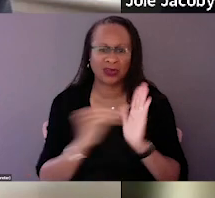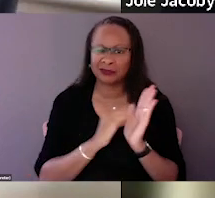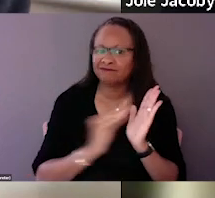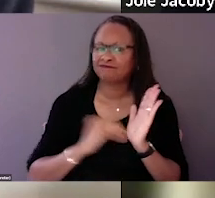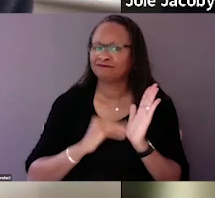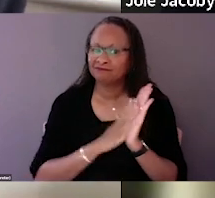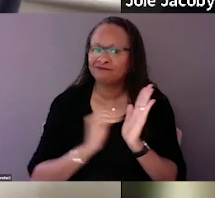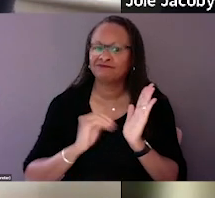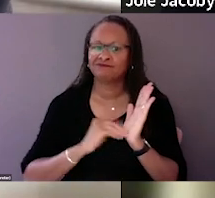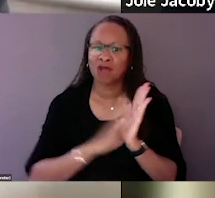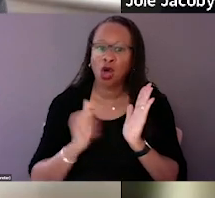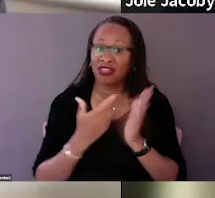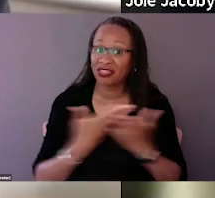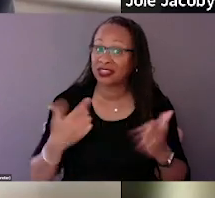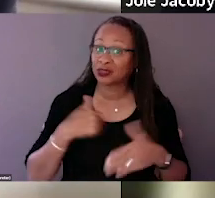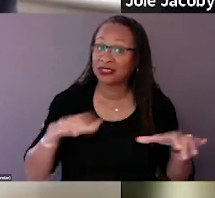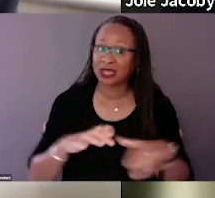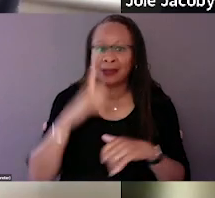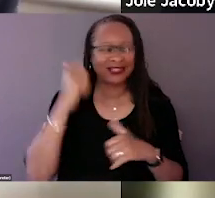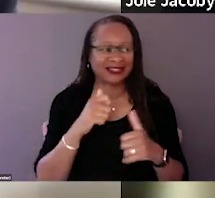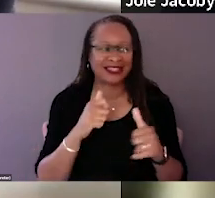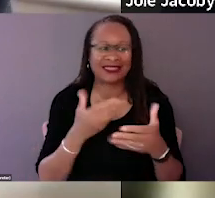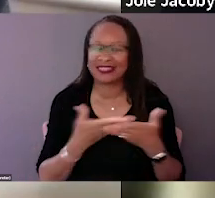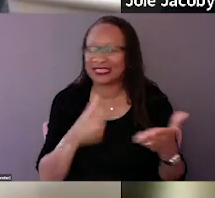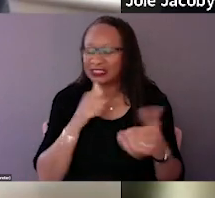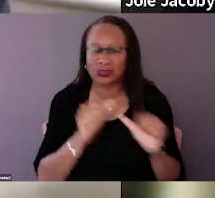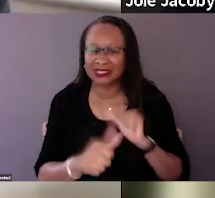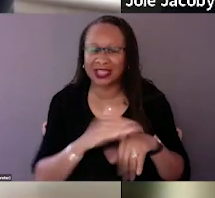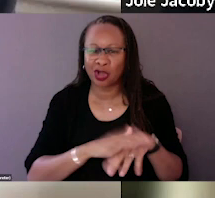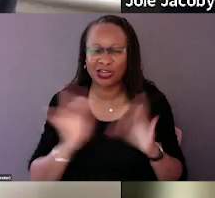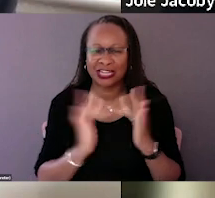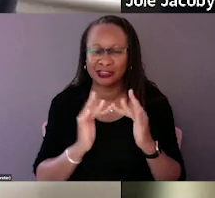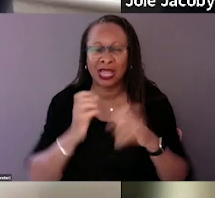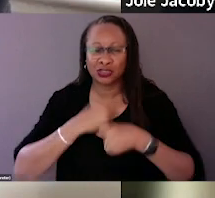because so many things are impermanent on the internet. And so to be making the doc and be watching,